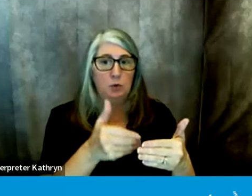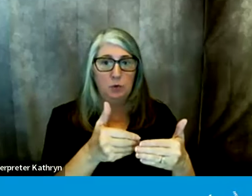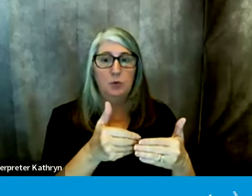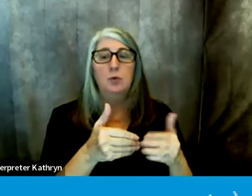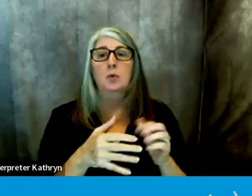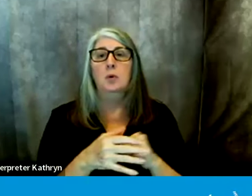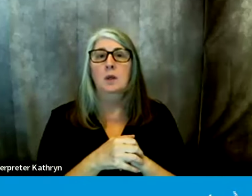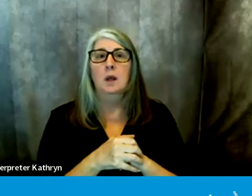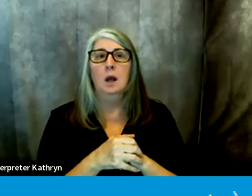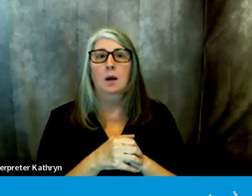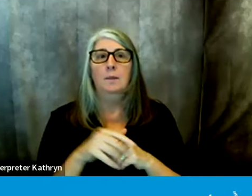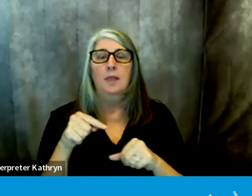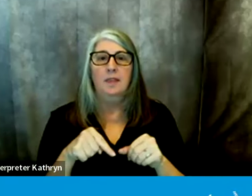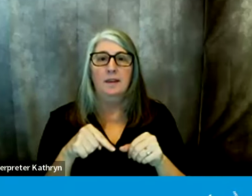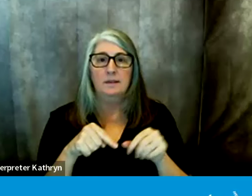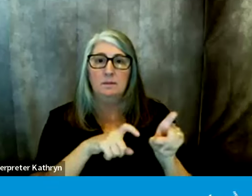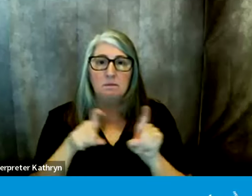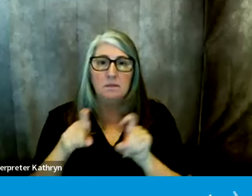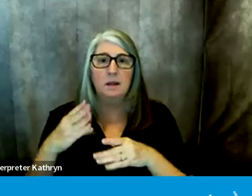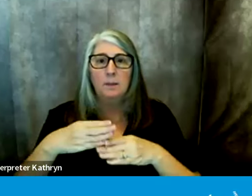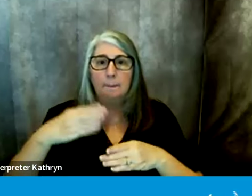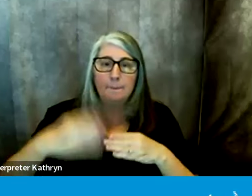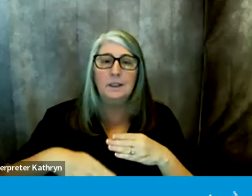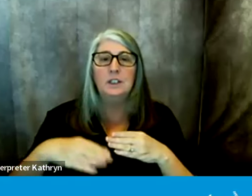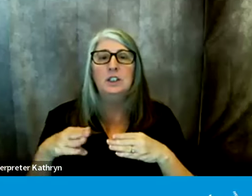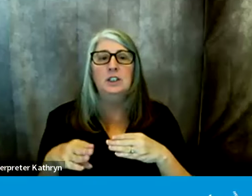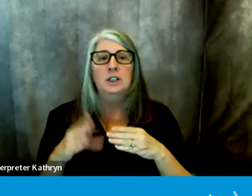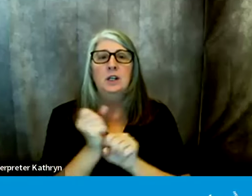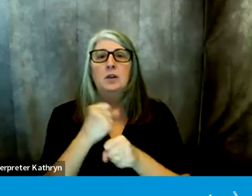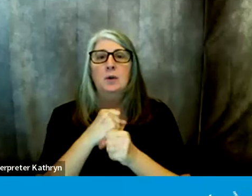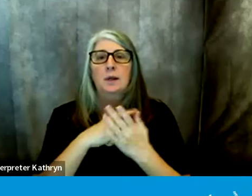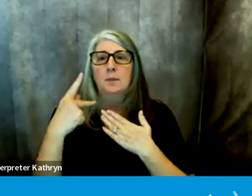and completion in creating programs where we'll be able